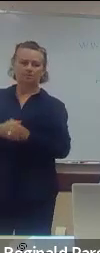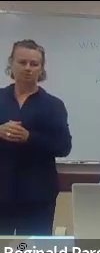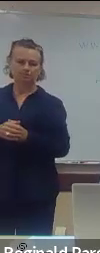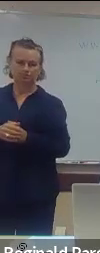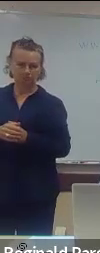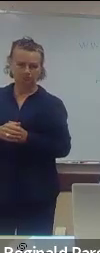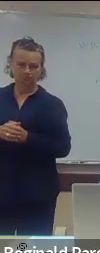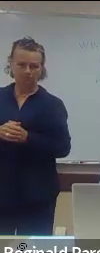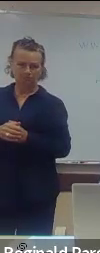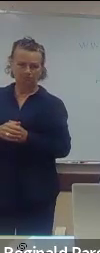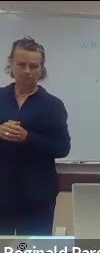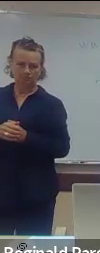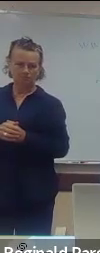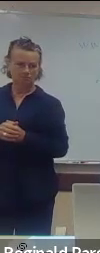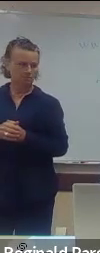Reginald Parson: I'm talking so, please.